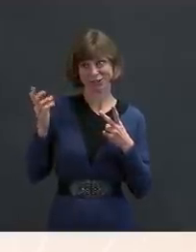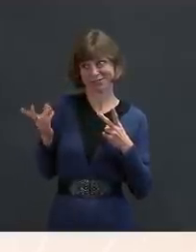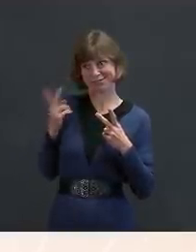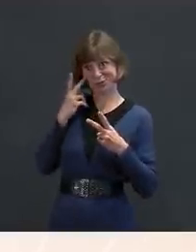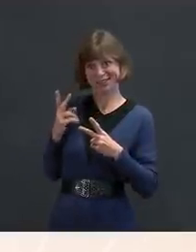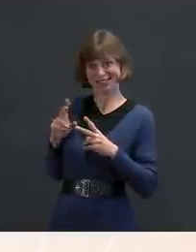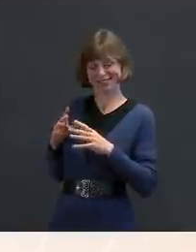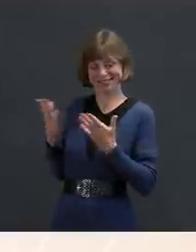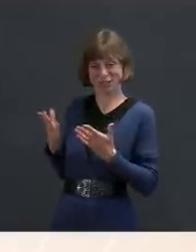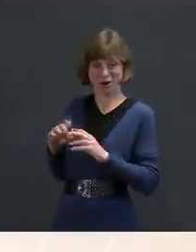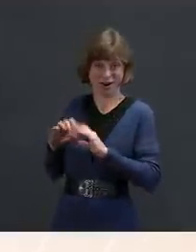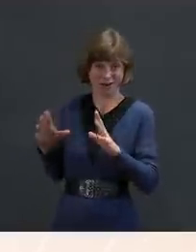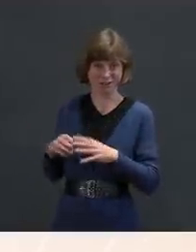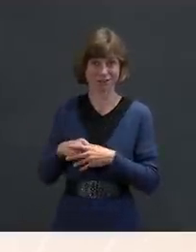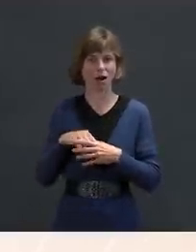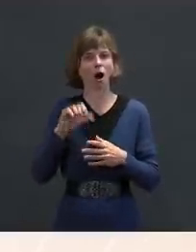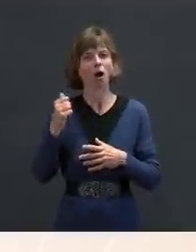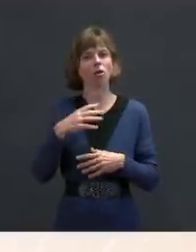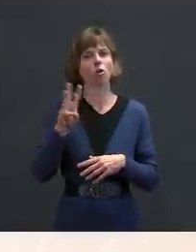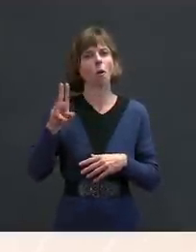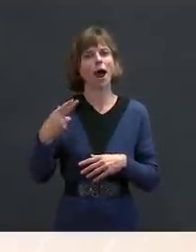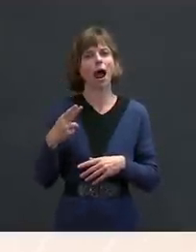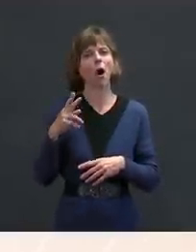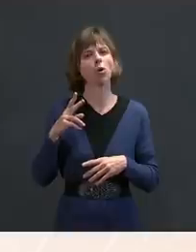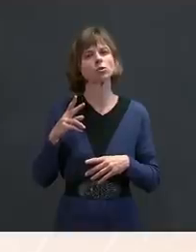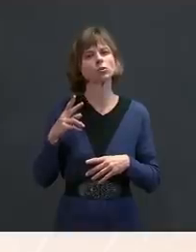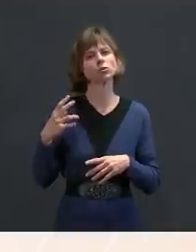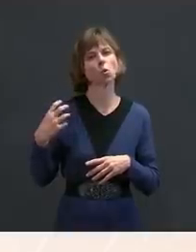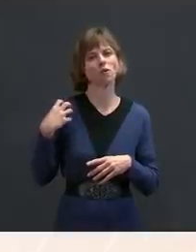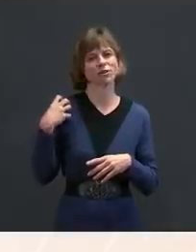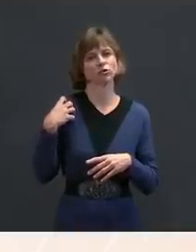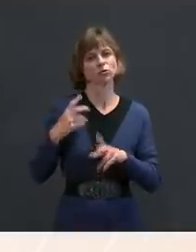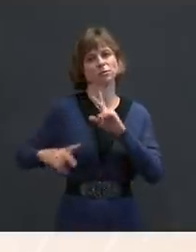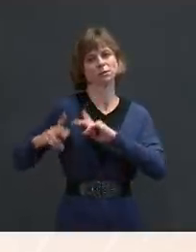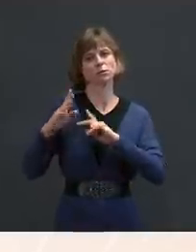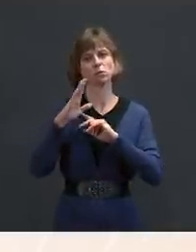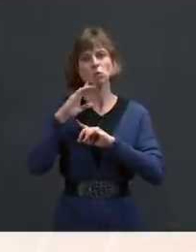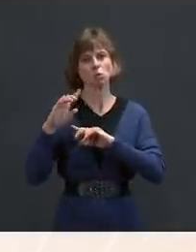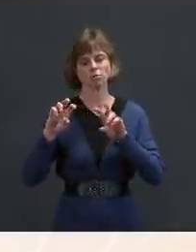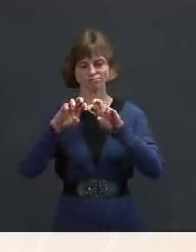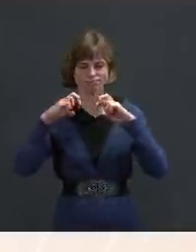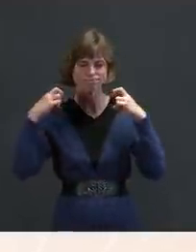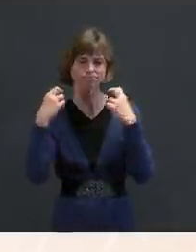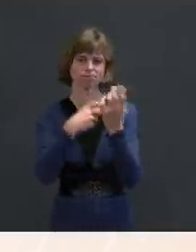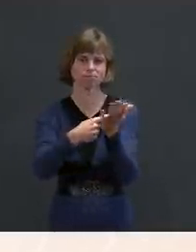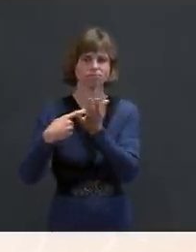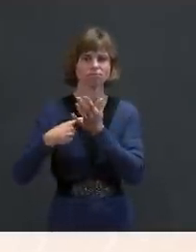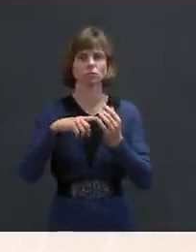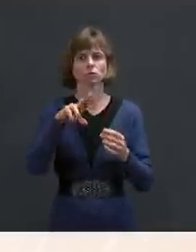and other White House officials to discuss a new phase of the U.S.-Mexico bilateral relationship with their counterparts.